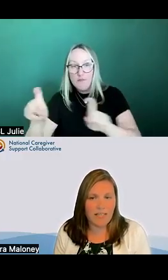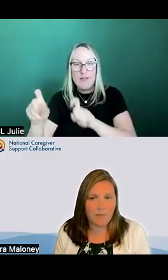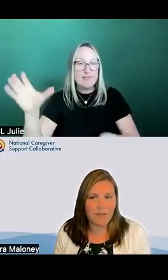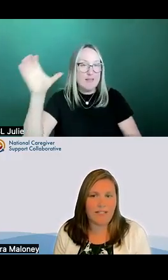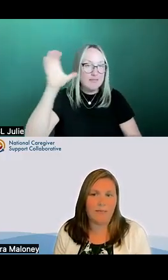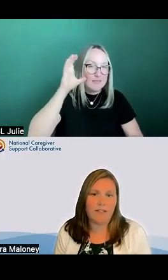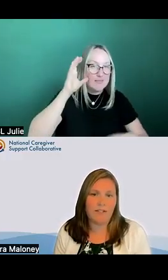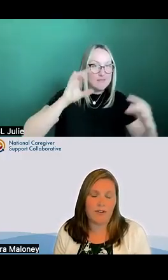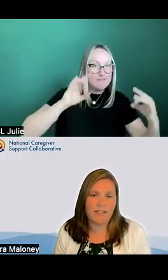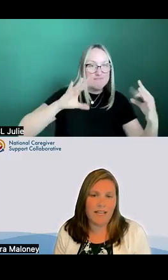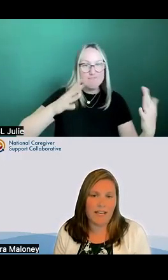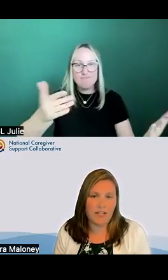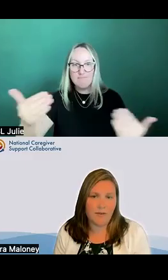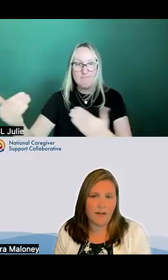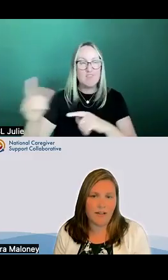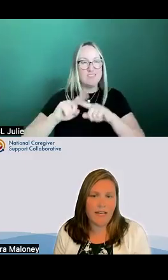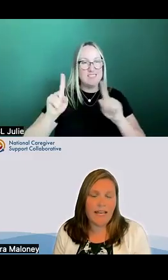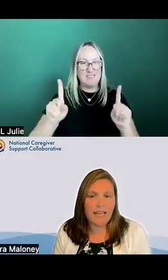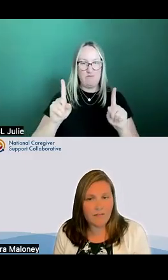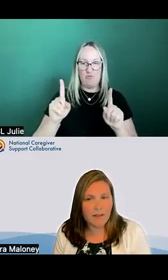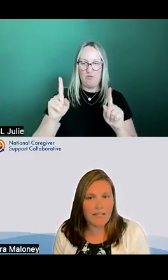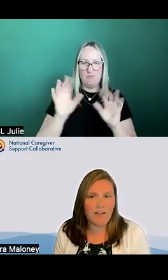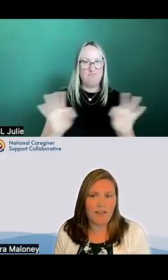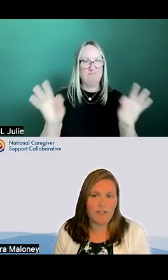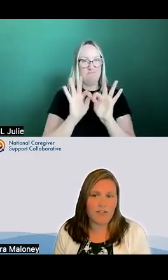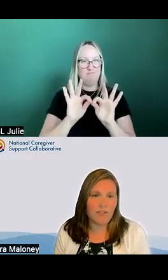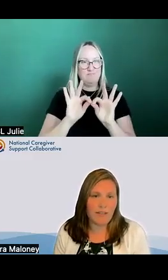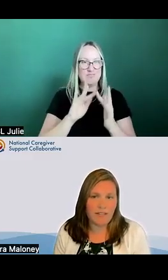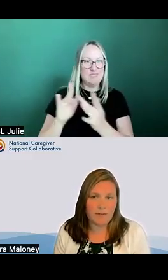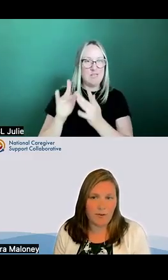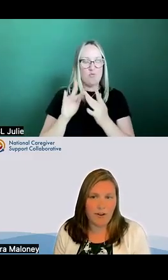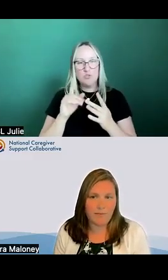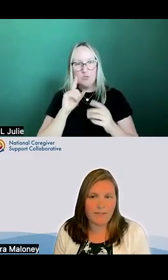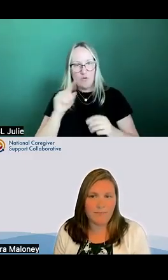key participants across the aging network and family caregivers served by these programs.